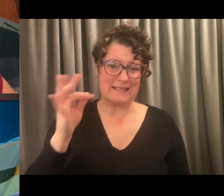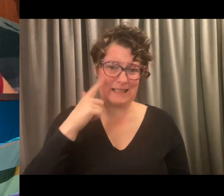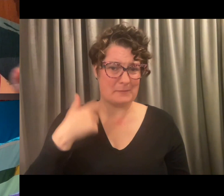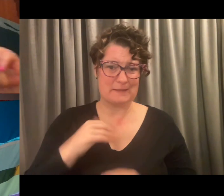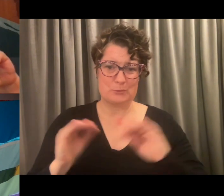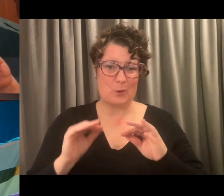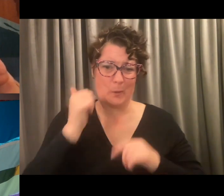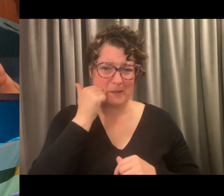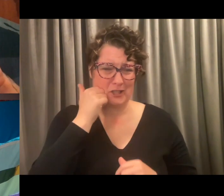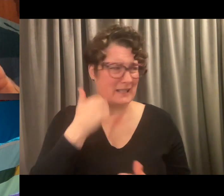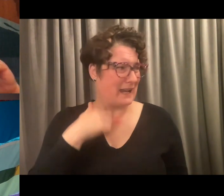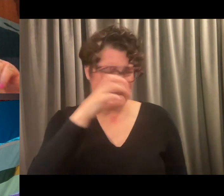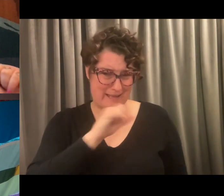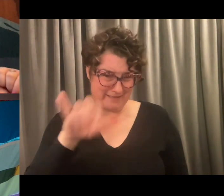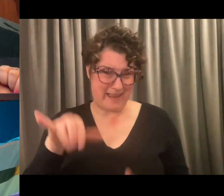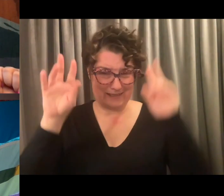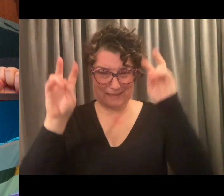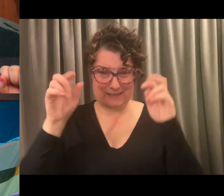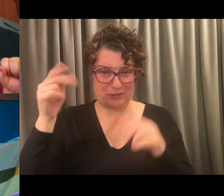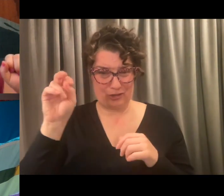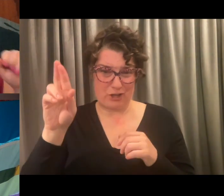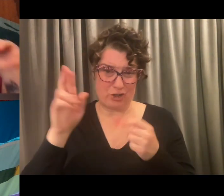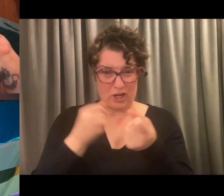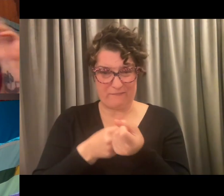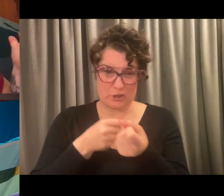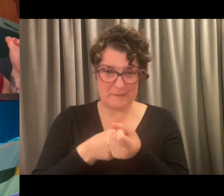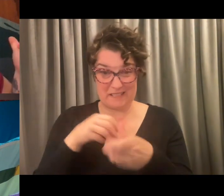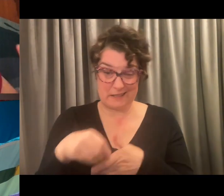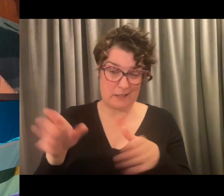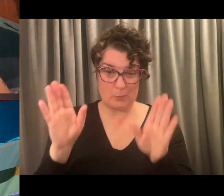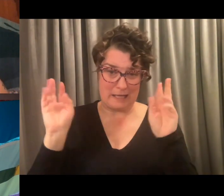Yeah. Nomy: But in terms of actually seeing a person and what their gender is